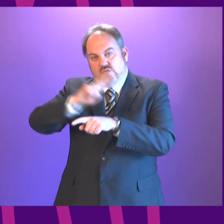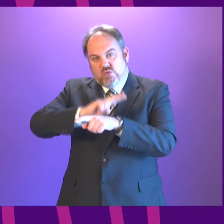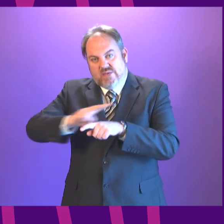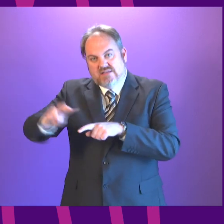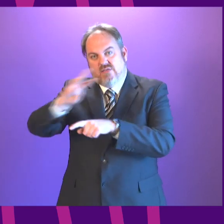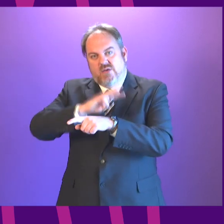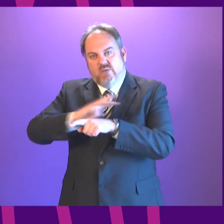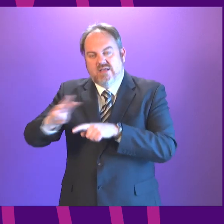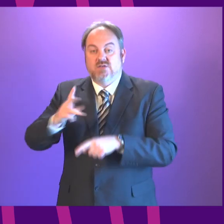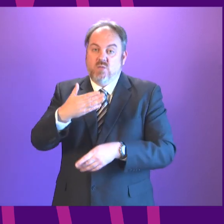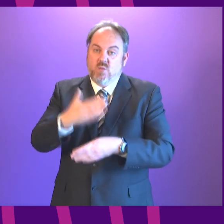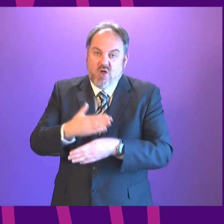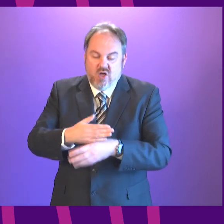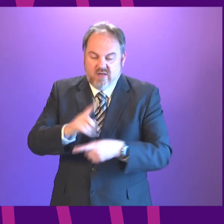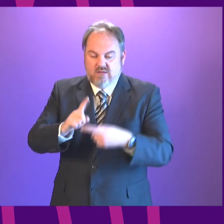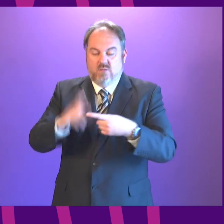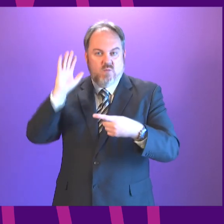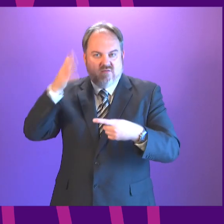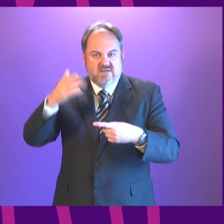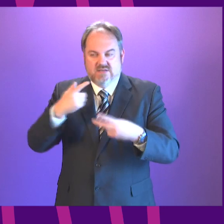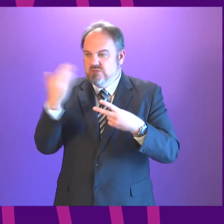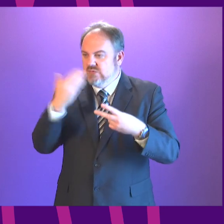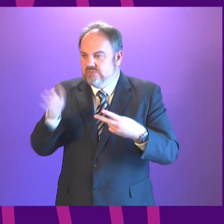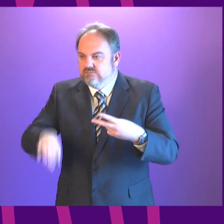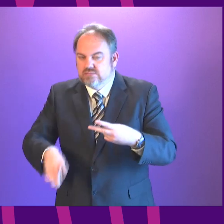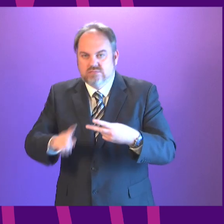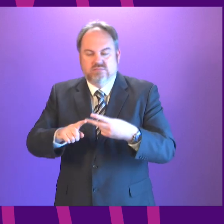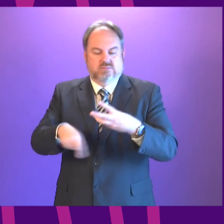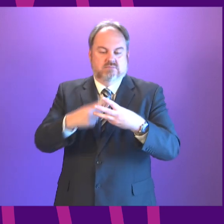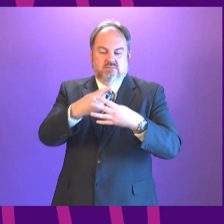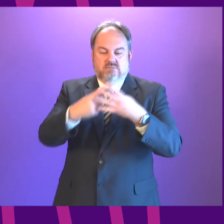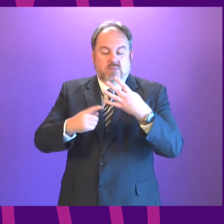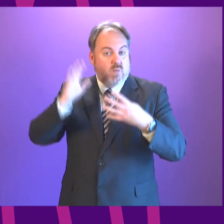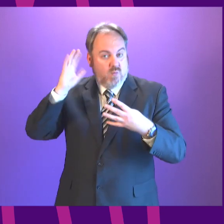jobs and living standards, that will be a reality for many—the fact is that things